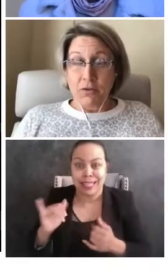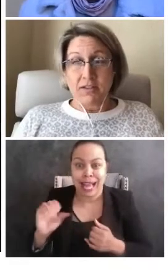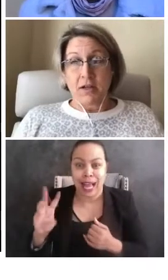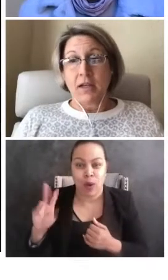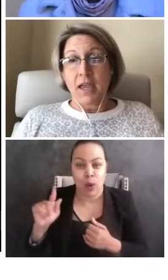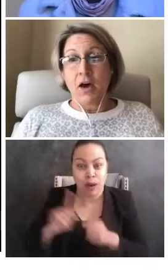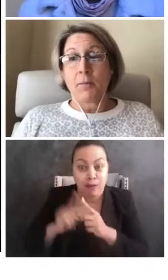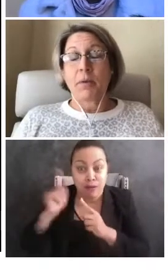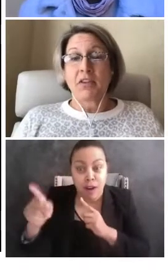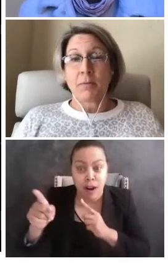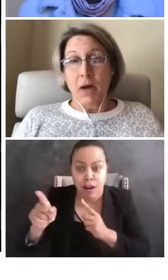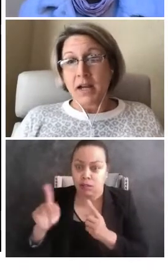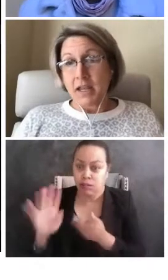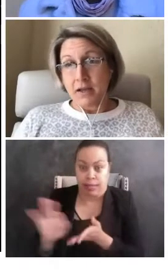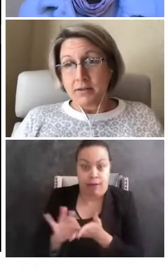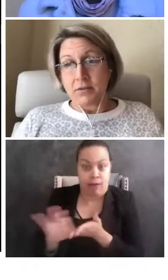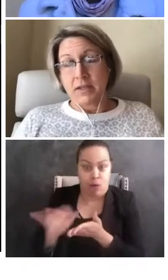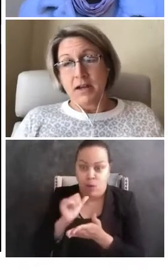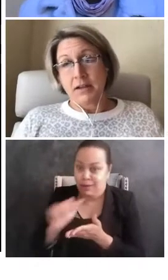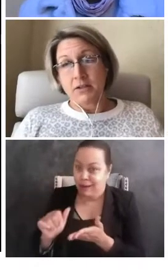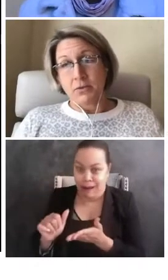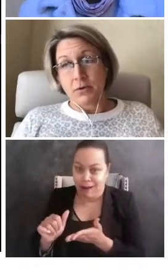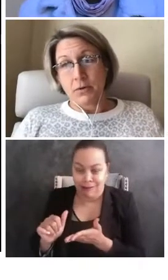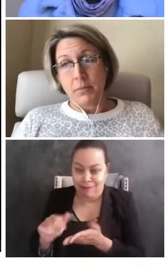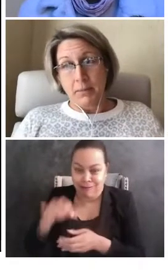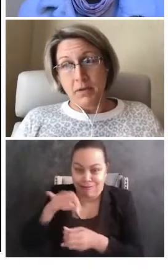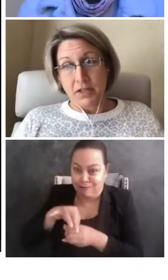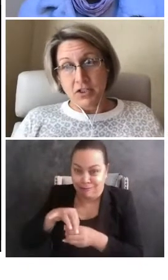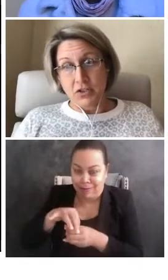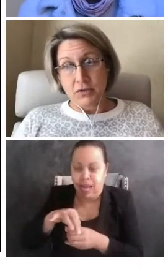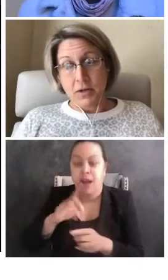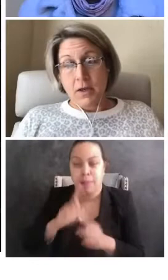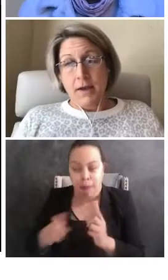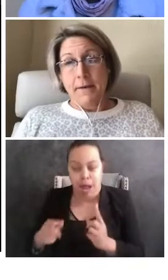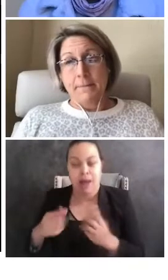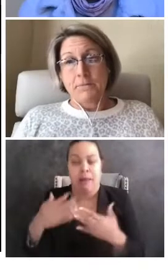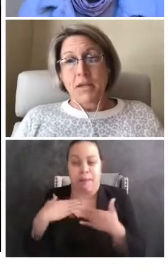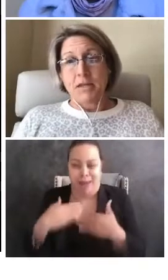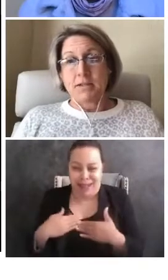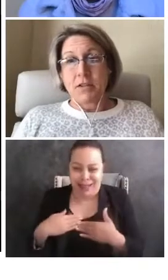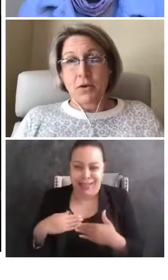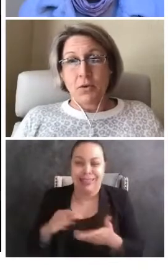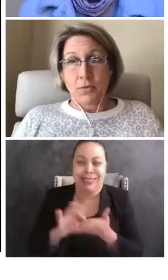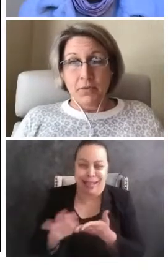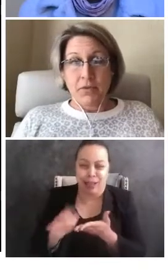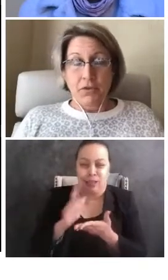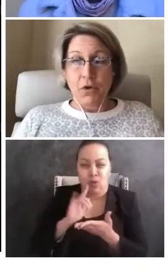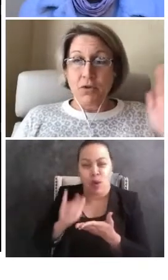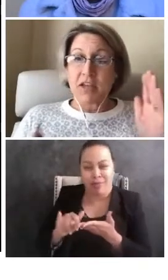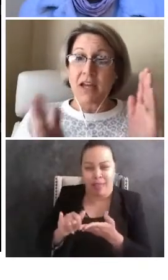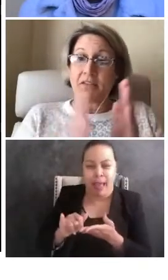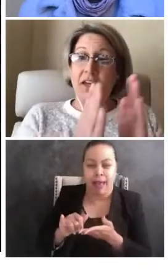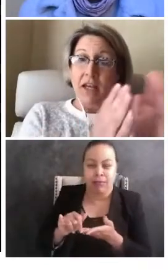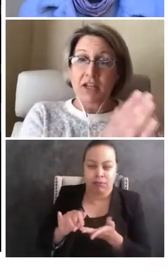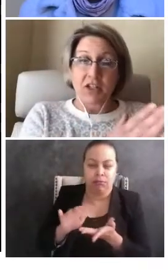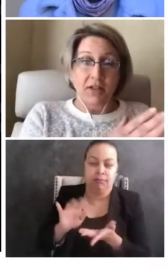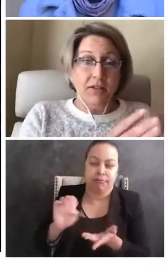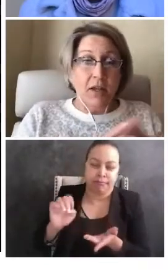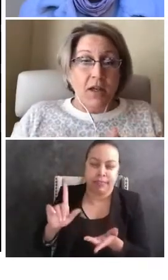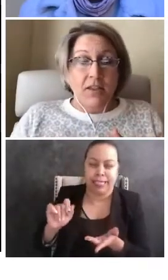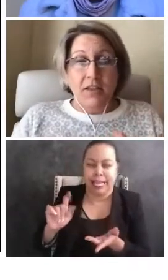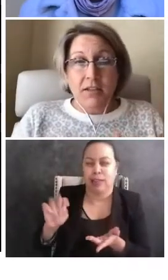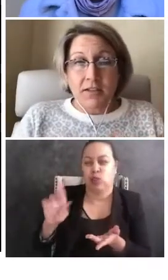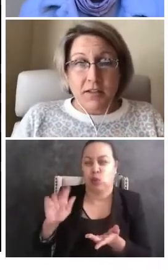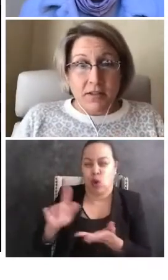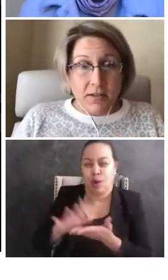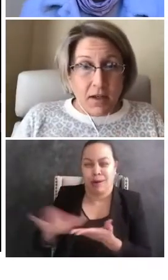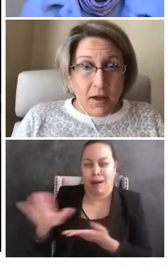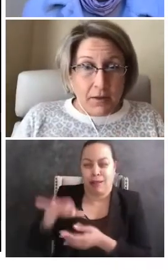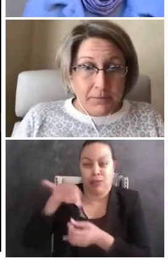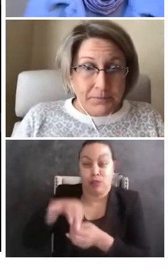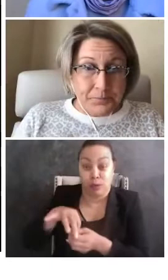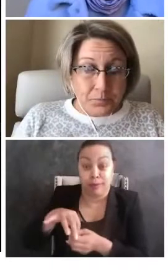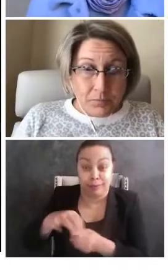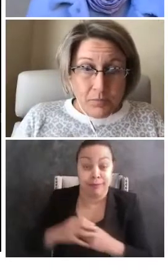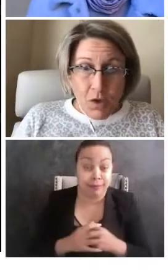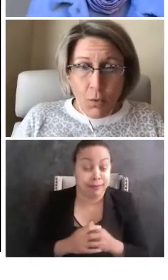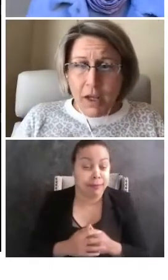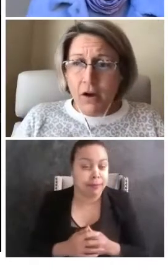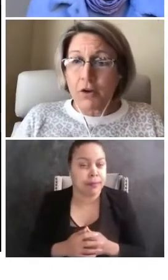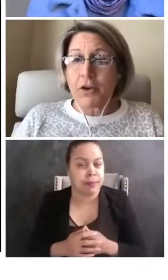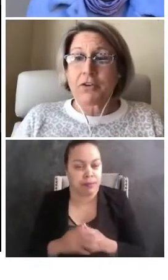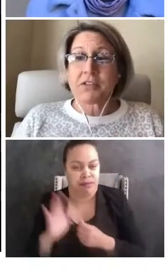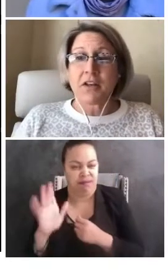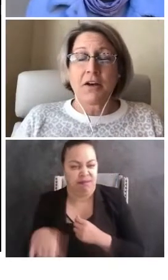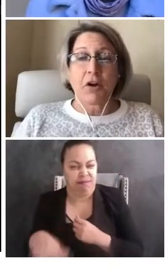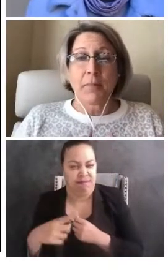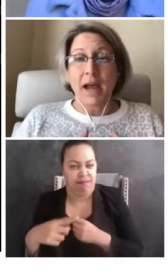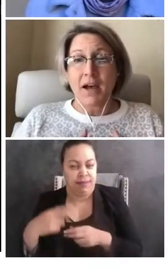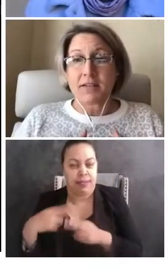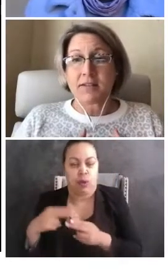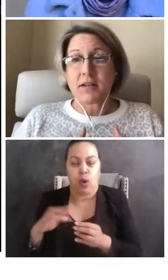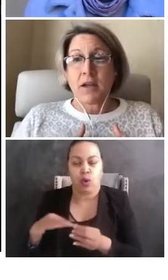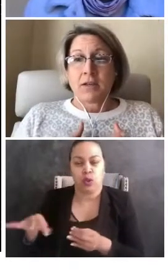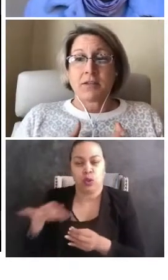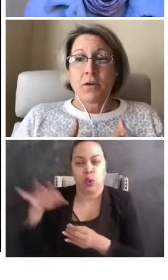does not count, but their body counts toward that count.